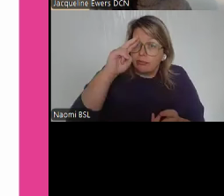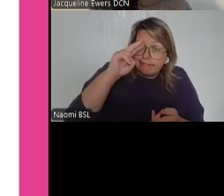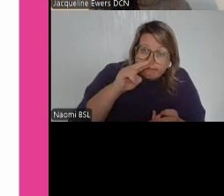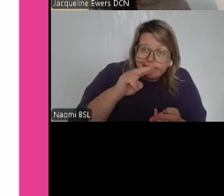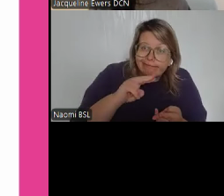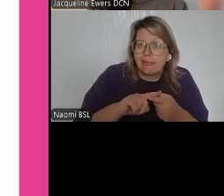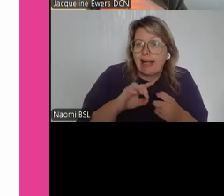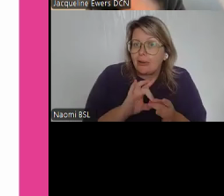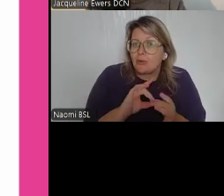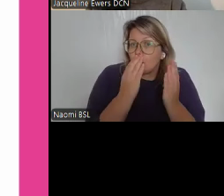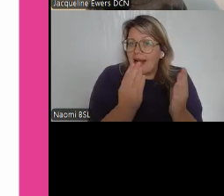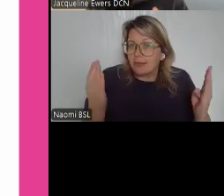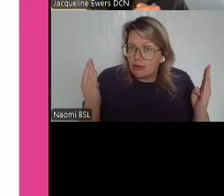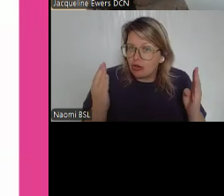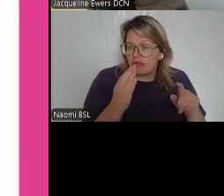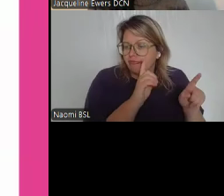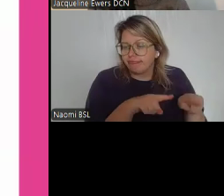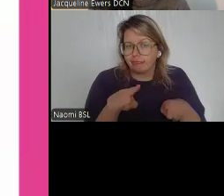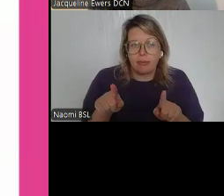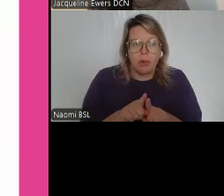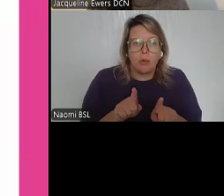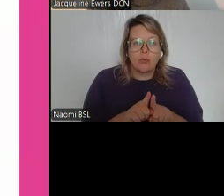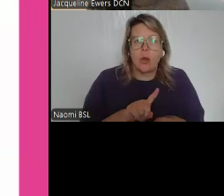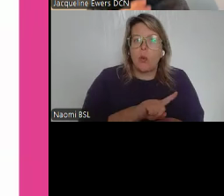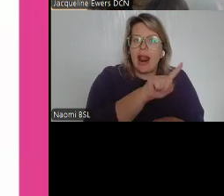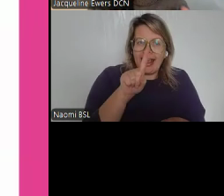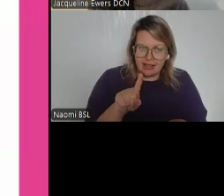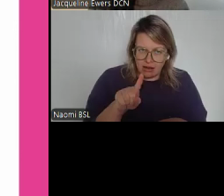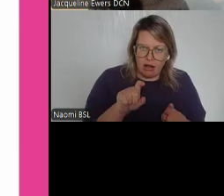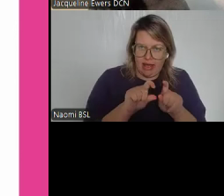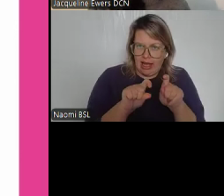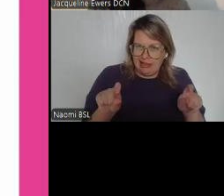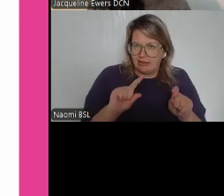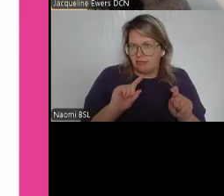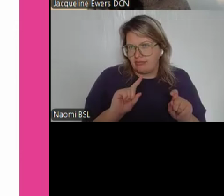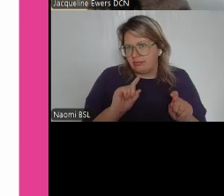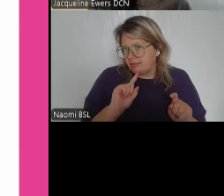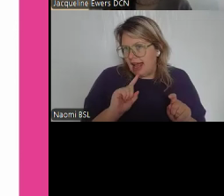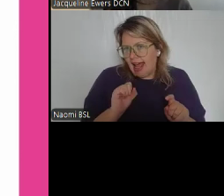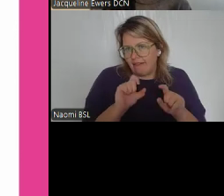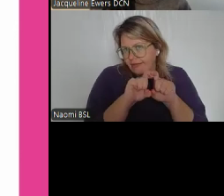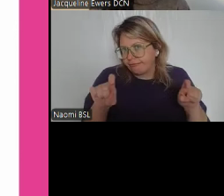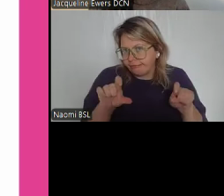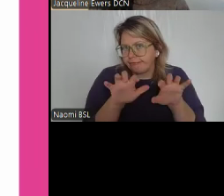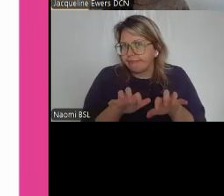They've also, further down the line, they tell you what to expect in terms of how to support us.